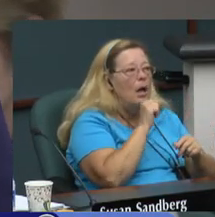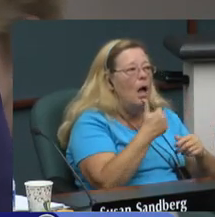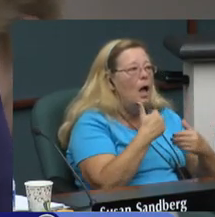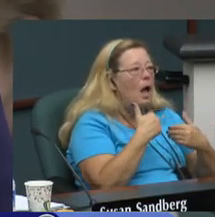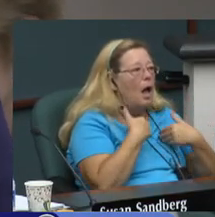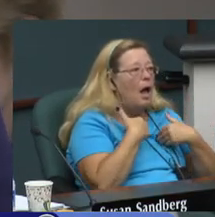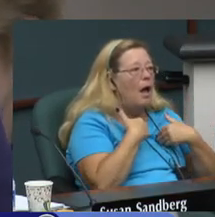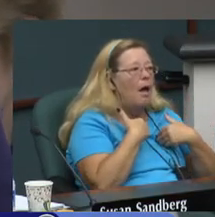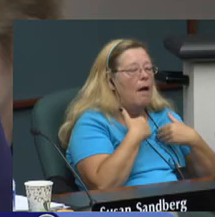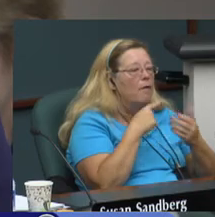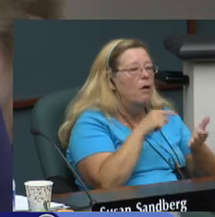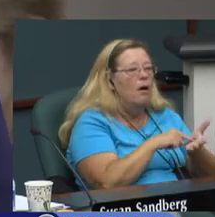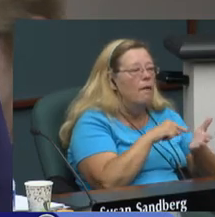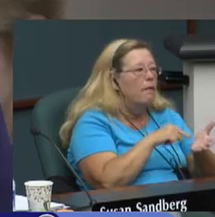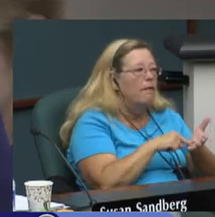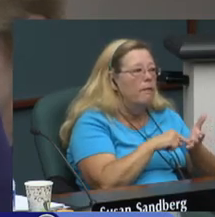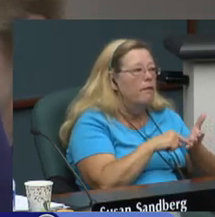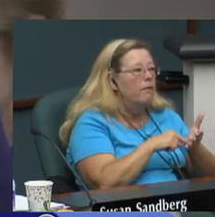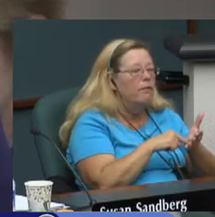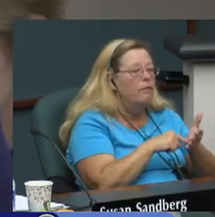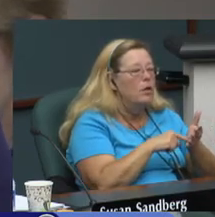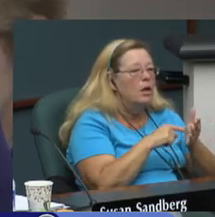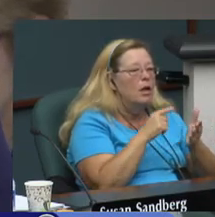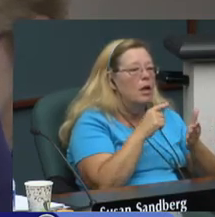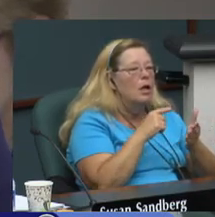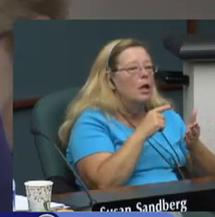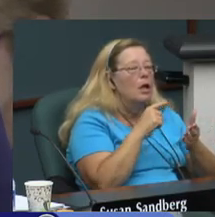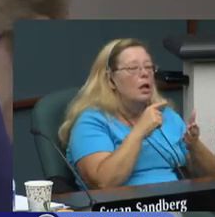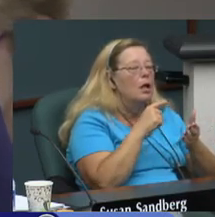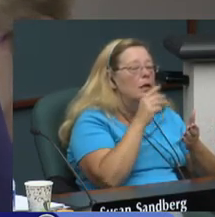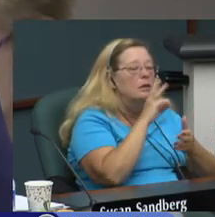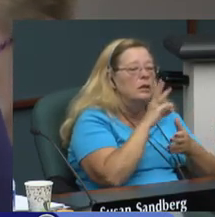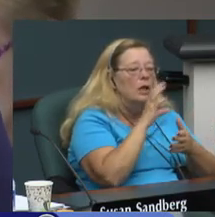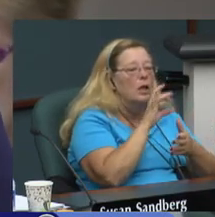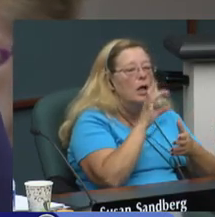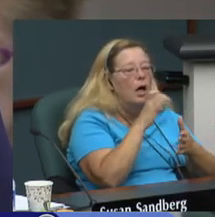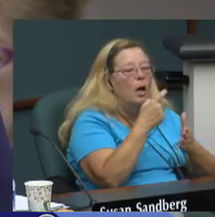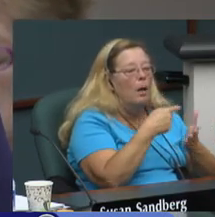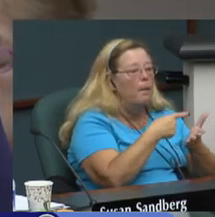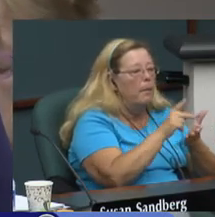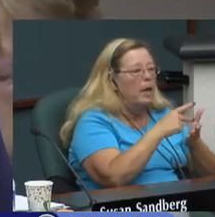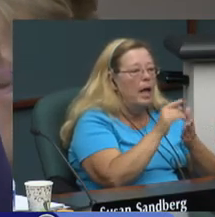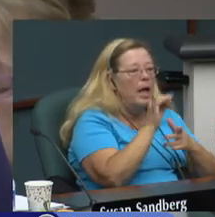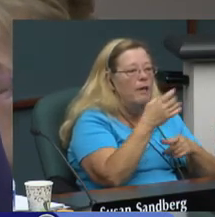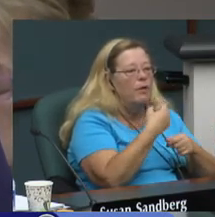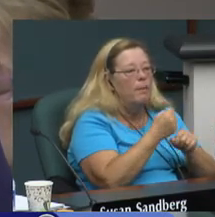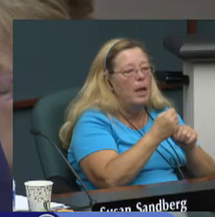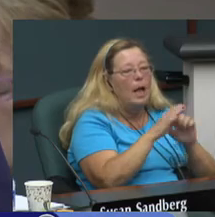not an affordable amount for someone to pay if they are making less than maybe